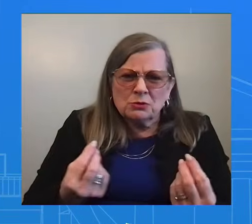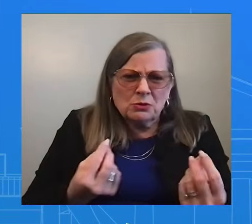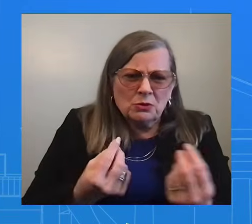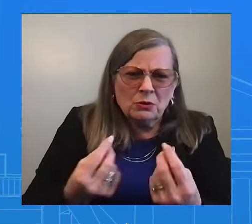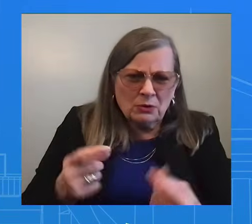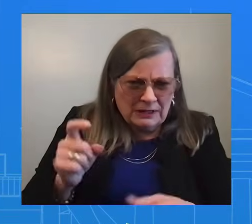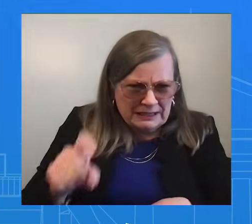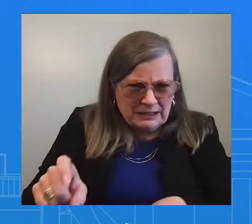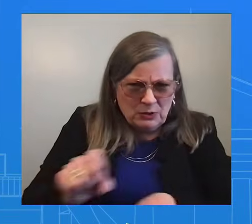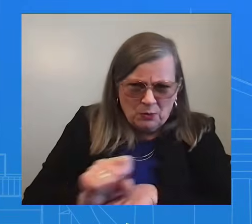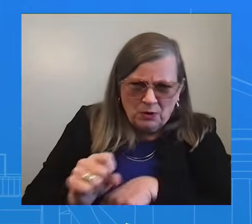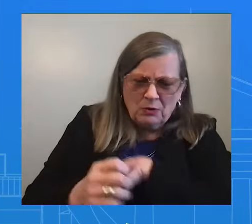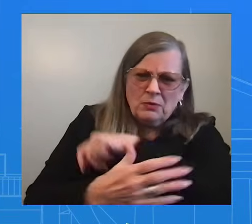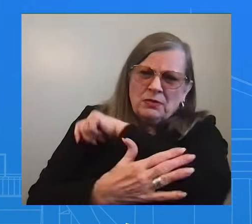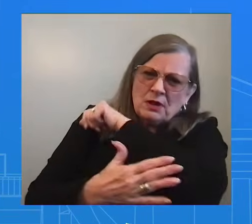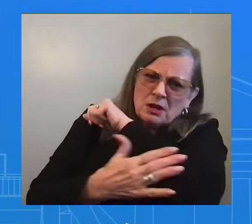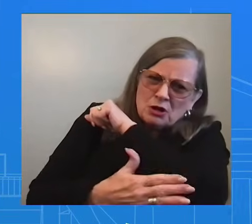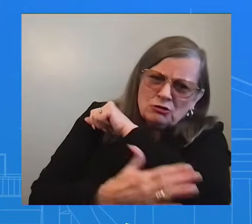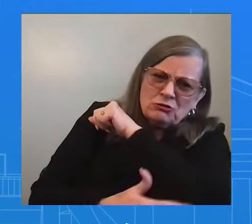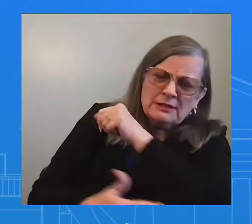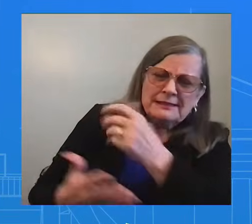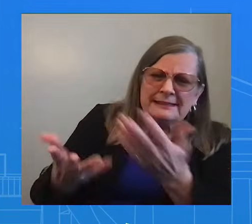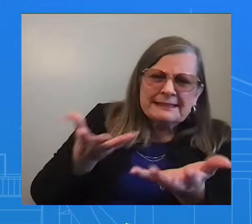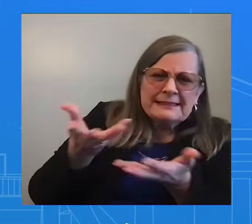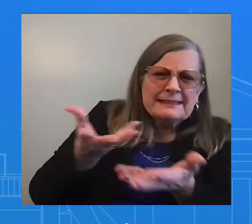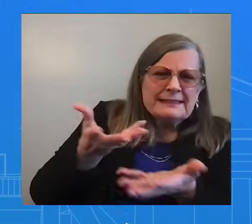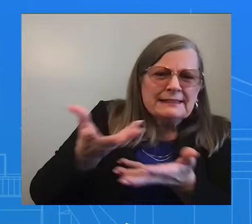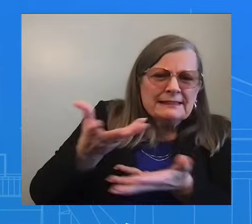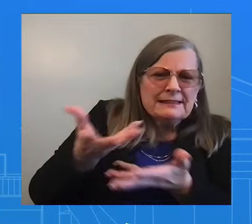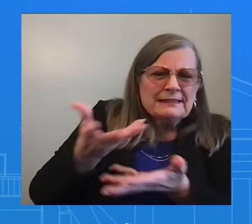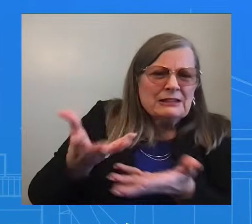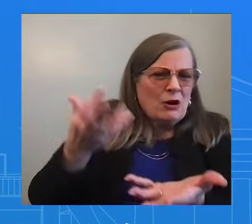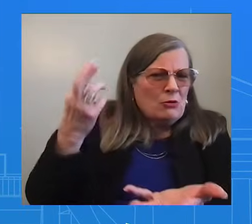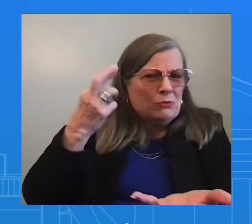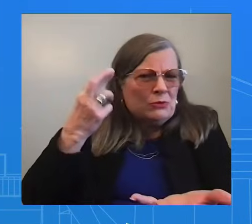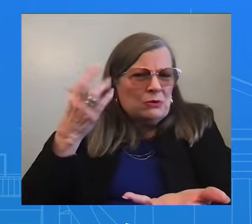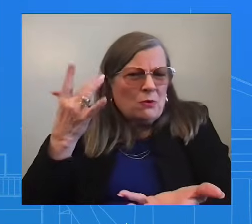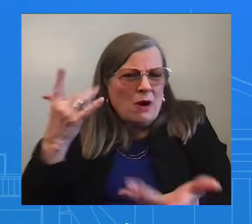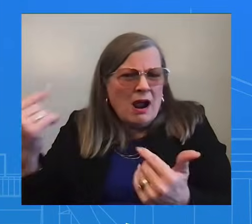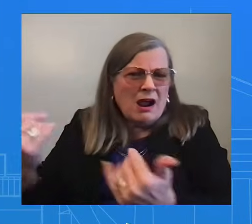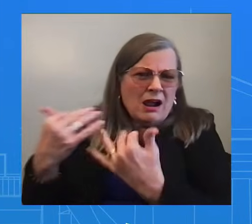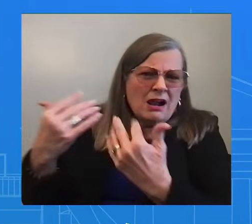At the same time, working on our own infor- -- immigration process here in the -- in the --